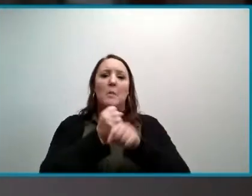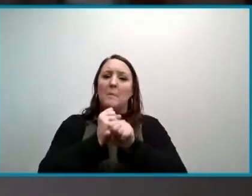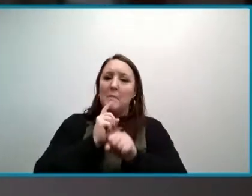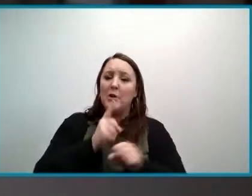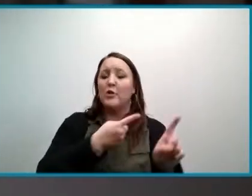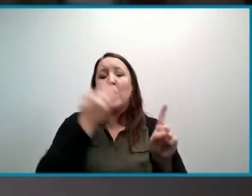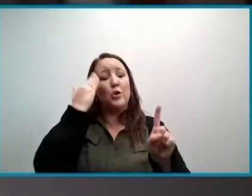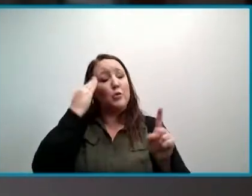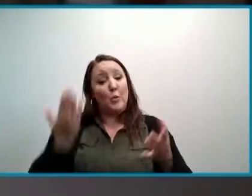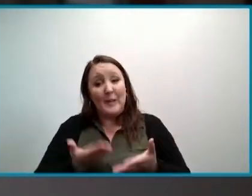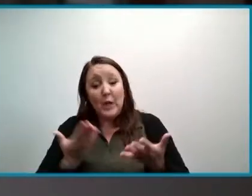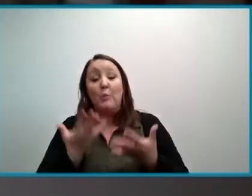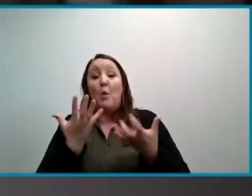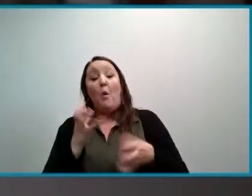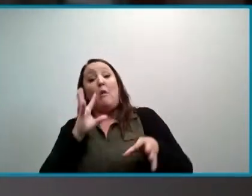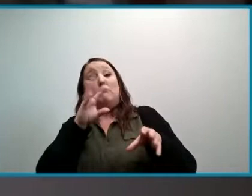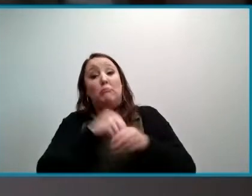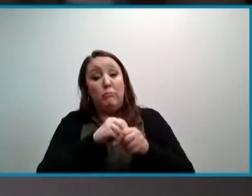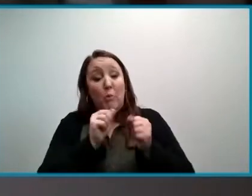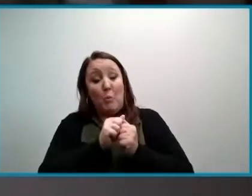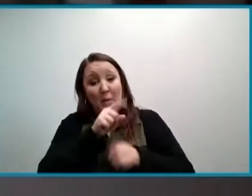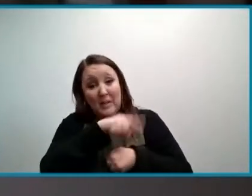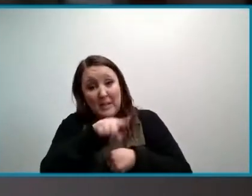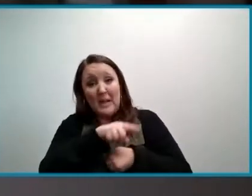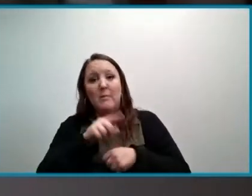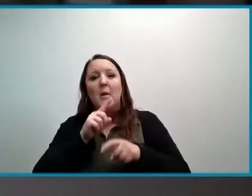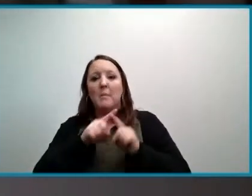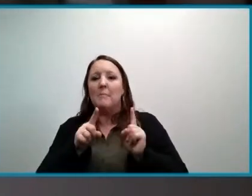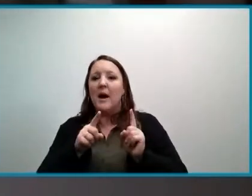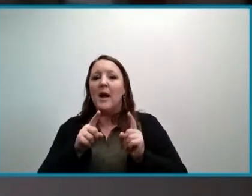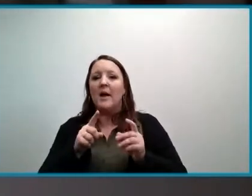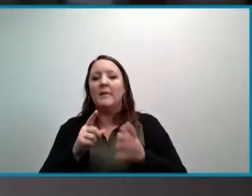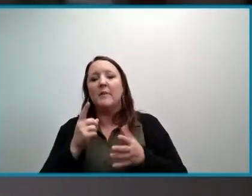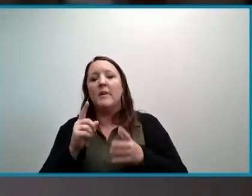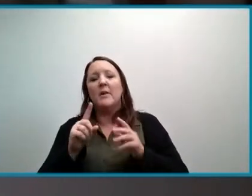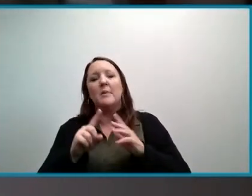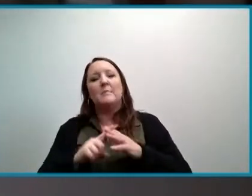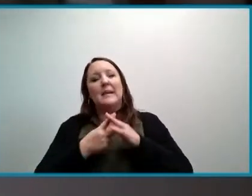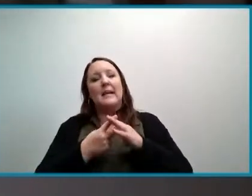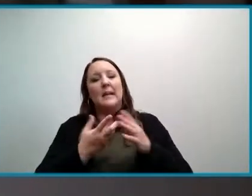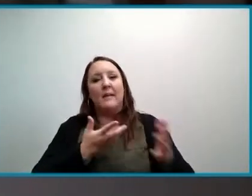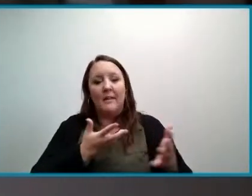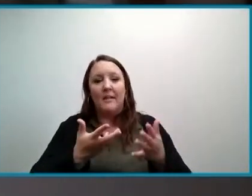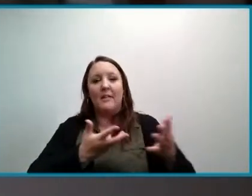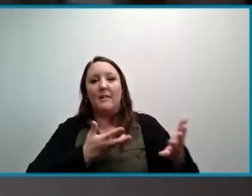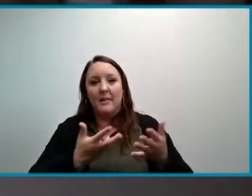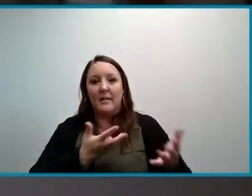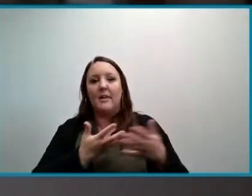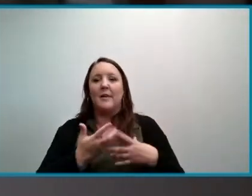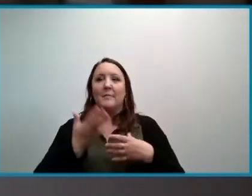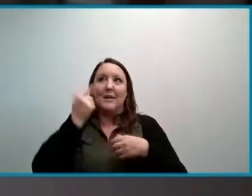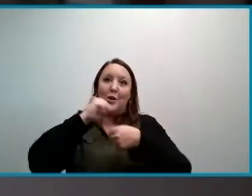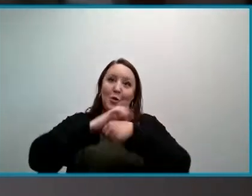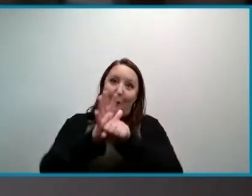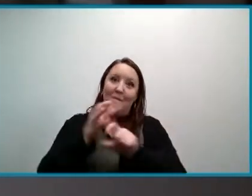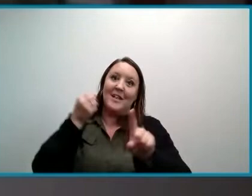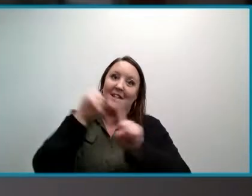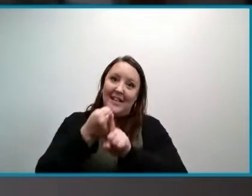we want to work with them." Um, but it was a little stop and start there, especially over the pandemic. Um, but now, now we,